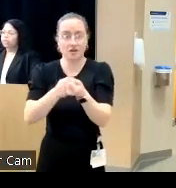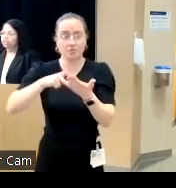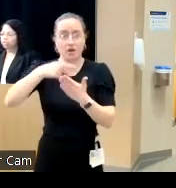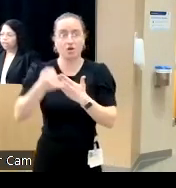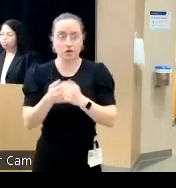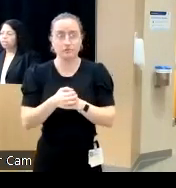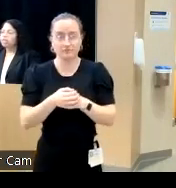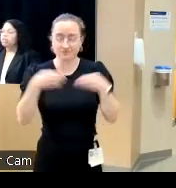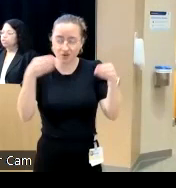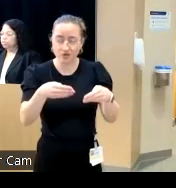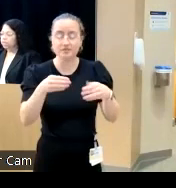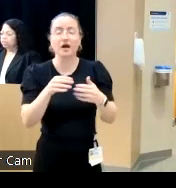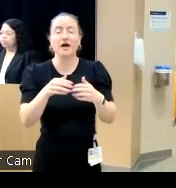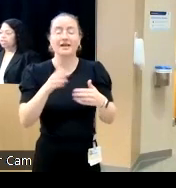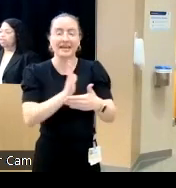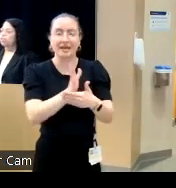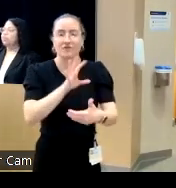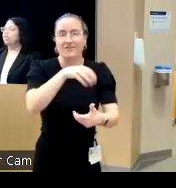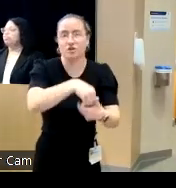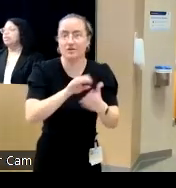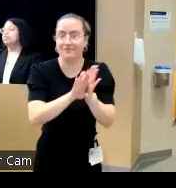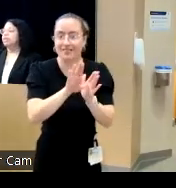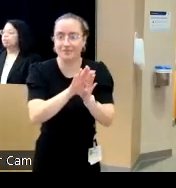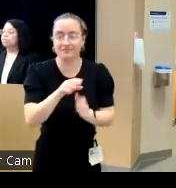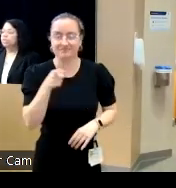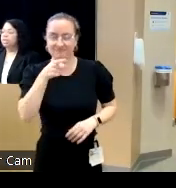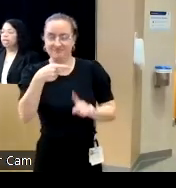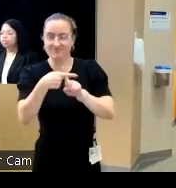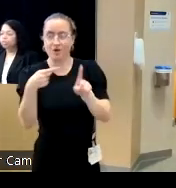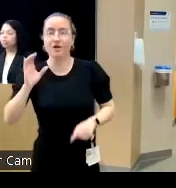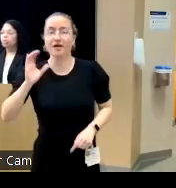around intervention development this particular study was funded by this Columbus City Council